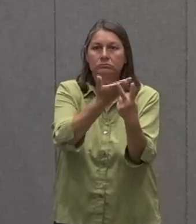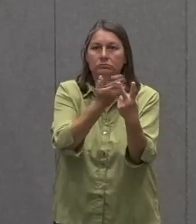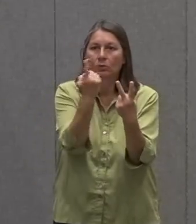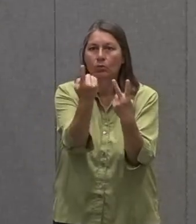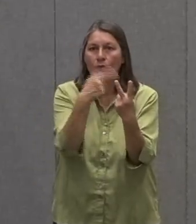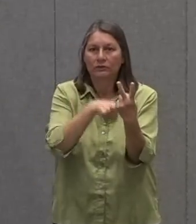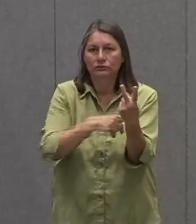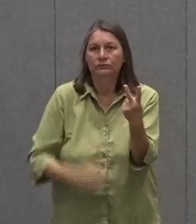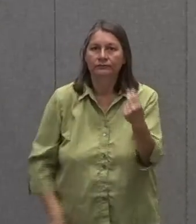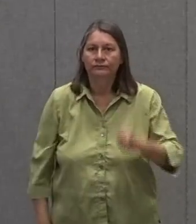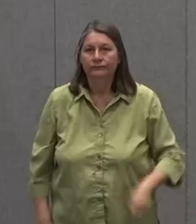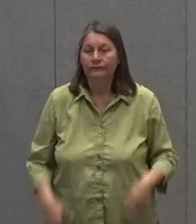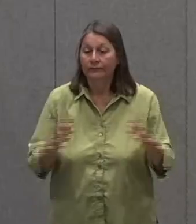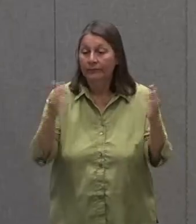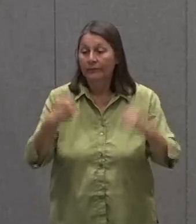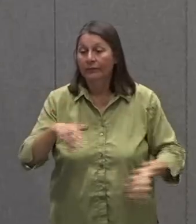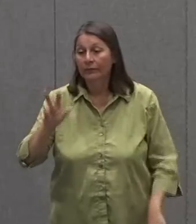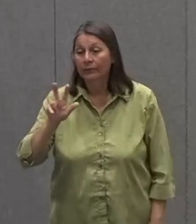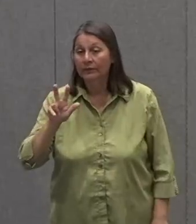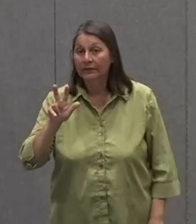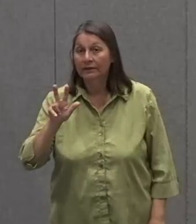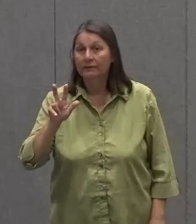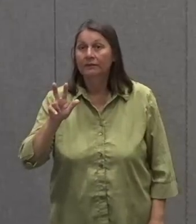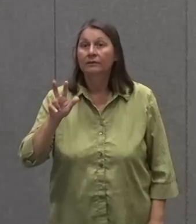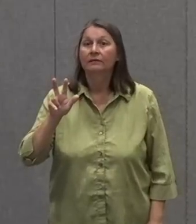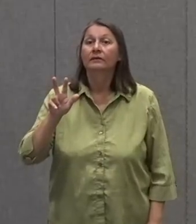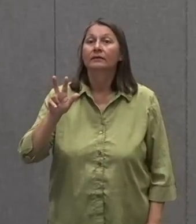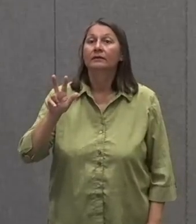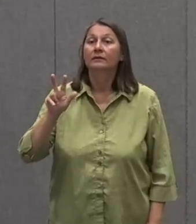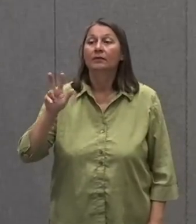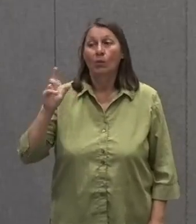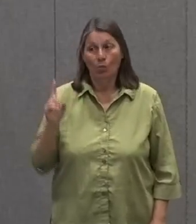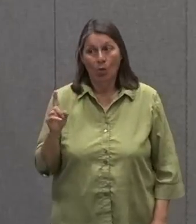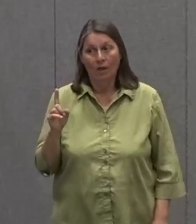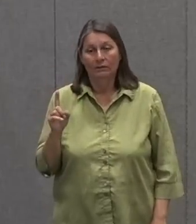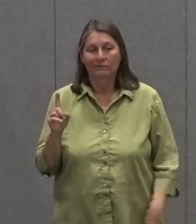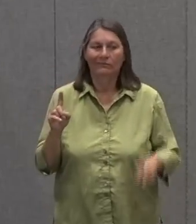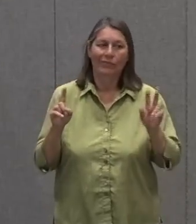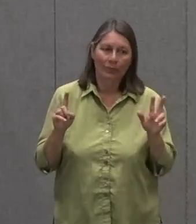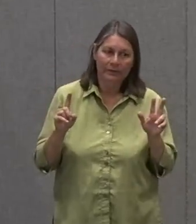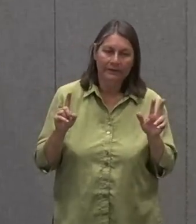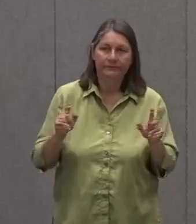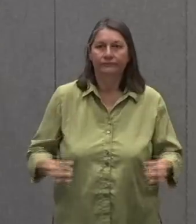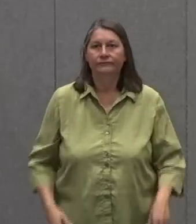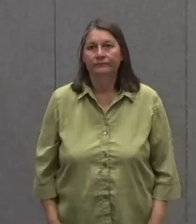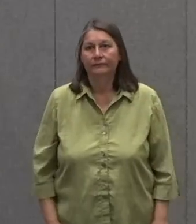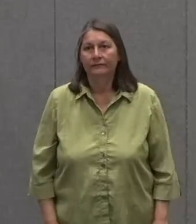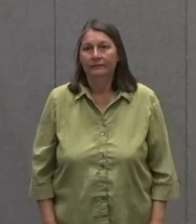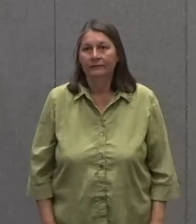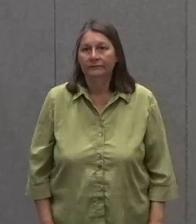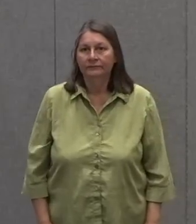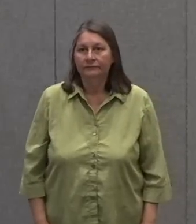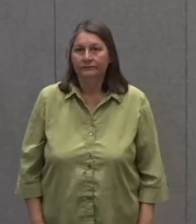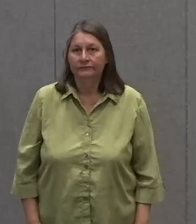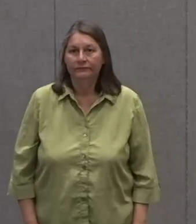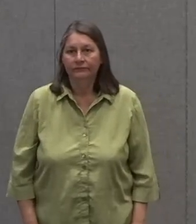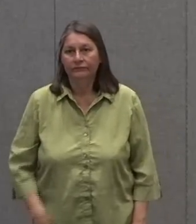How about three? Right, just one and three. And then again, just our two ways.